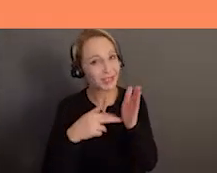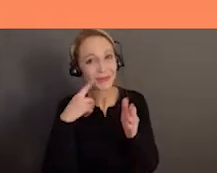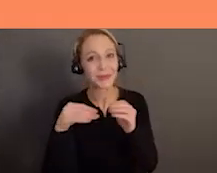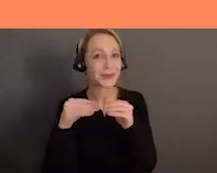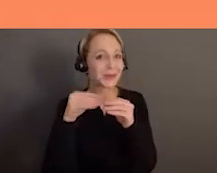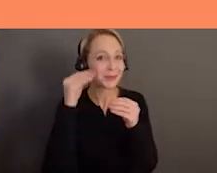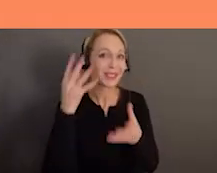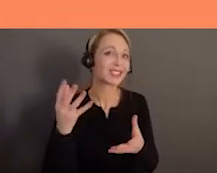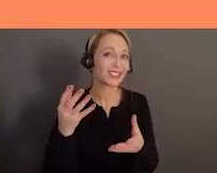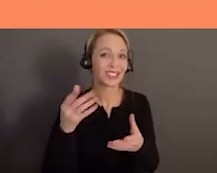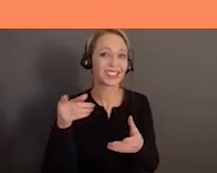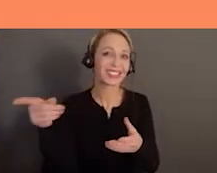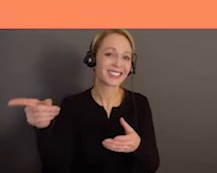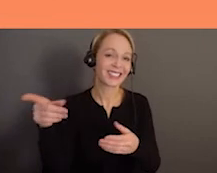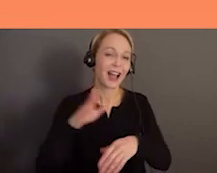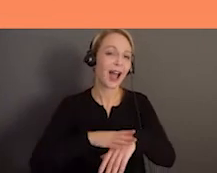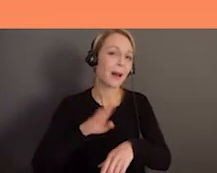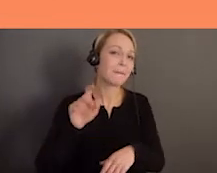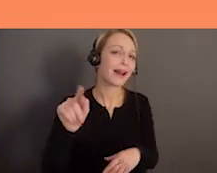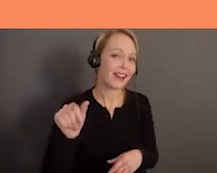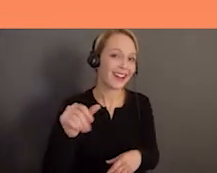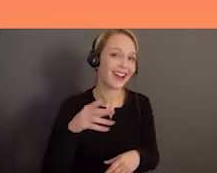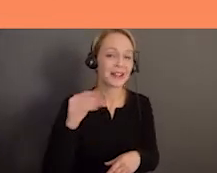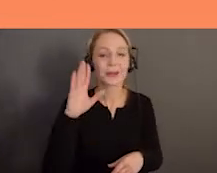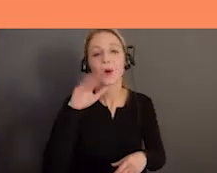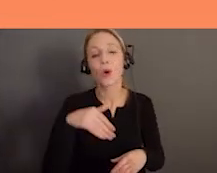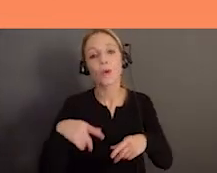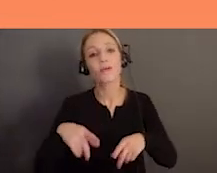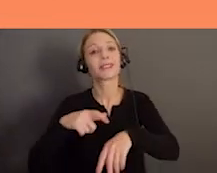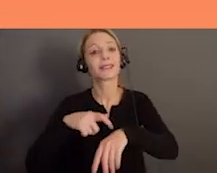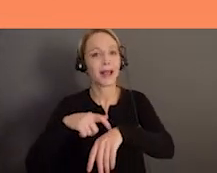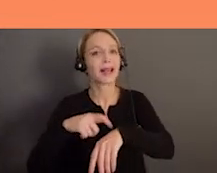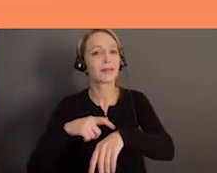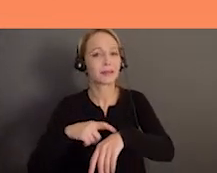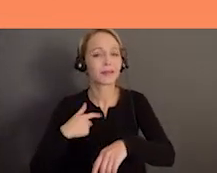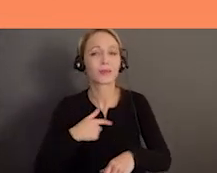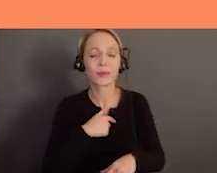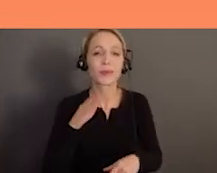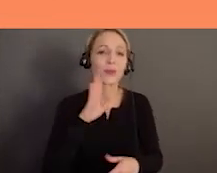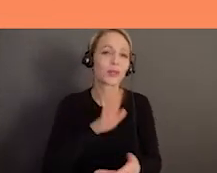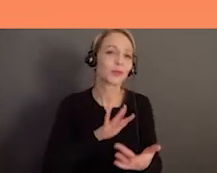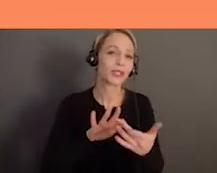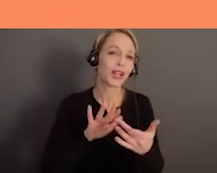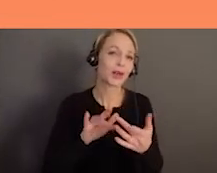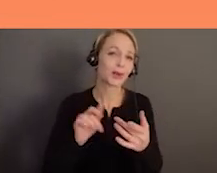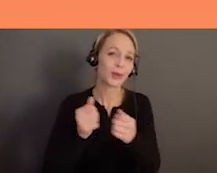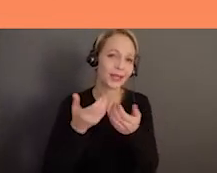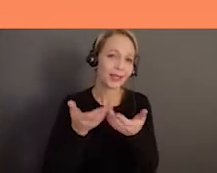BETA AND OVER TIME, WE'LL BE REACHING OUT TO INVITE YOU INTO THE BETA. IF YOU ARE INTERESTED.